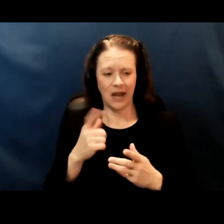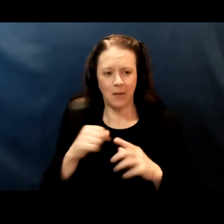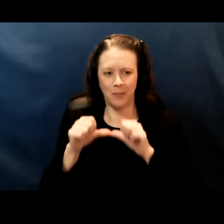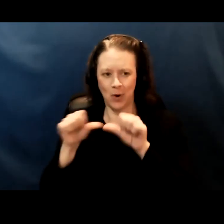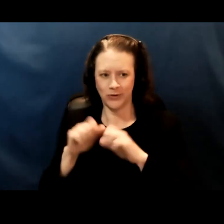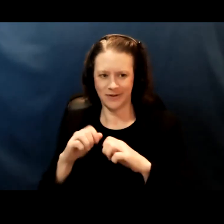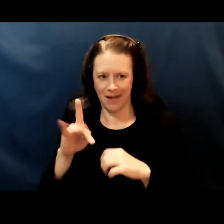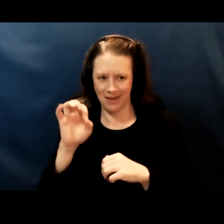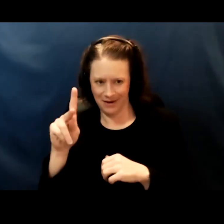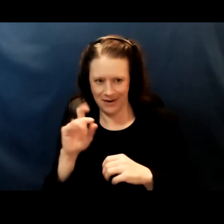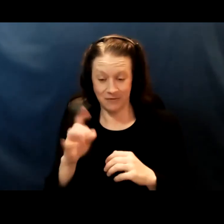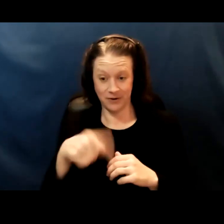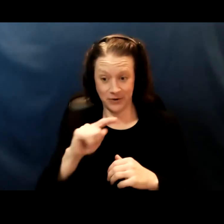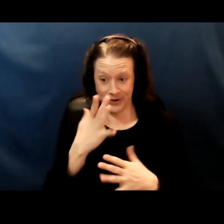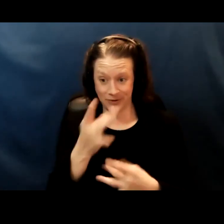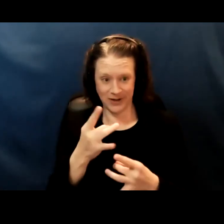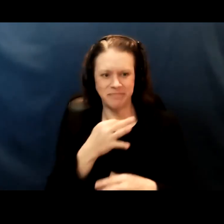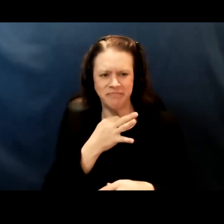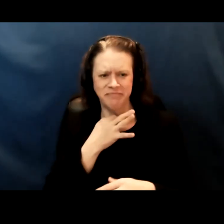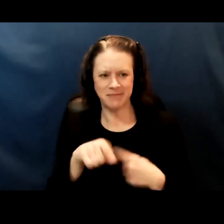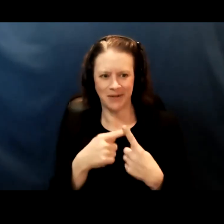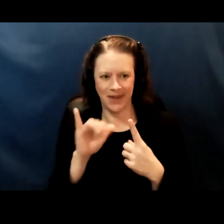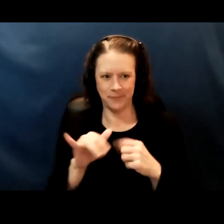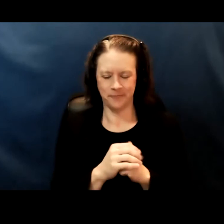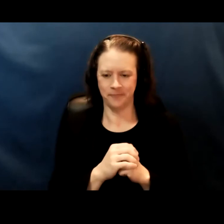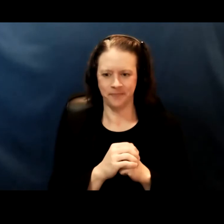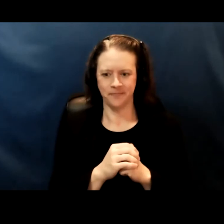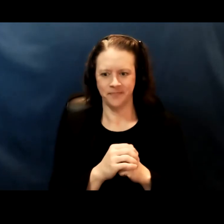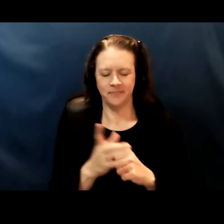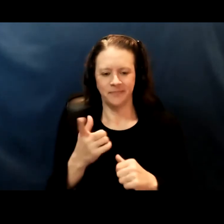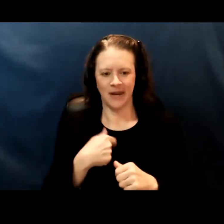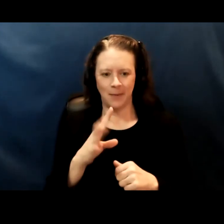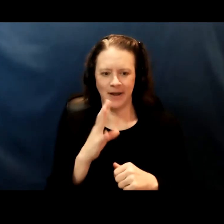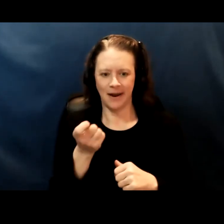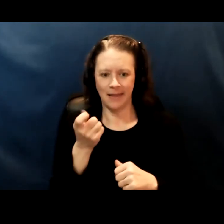and better over the years. When I was about 6 years old, we got